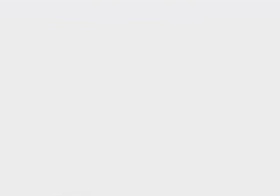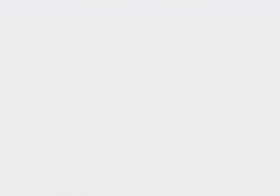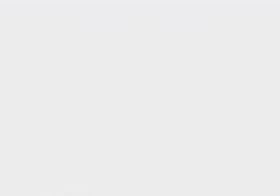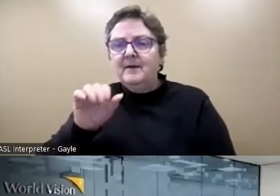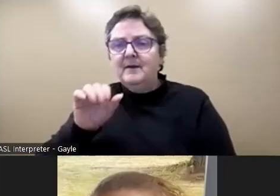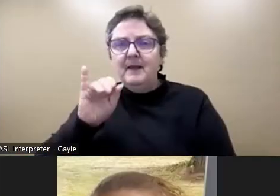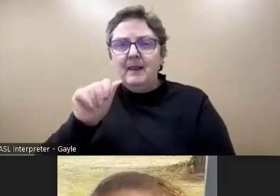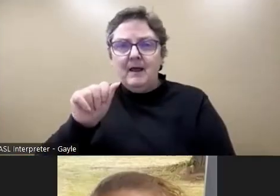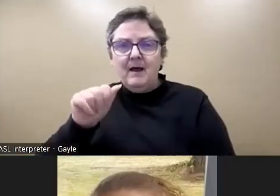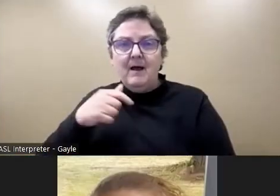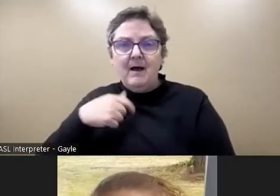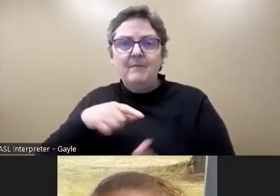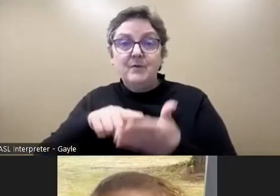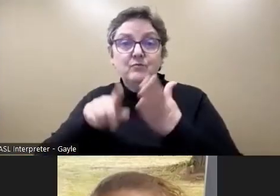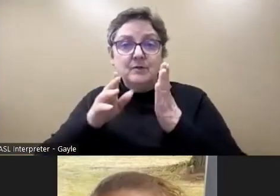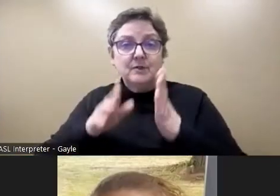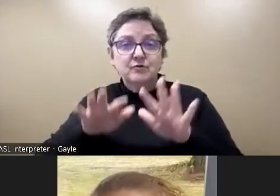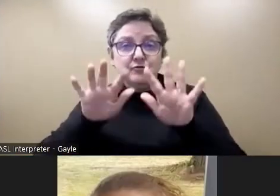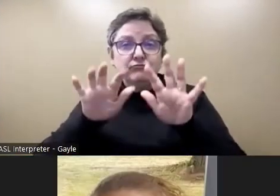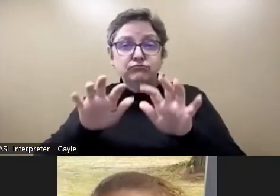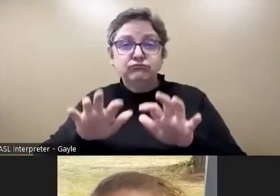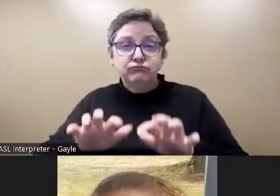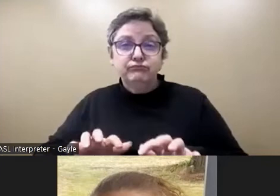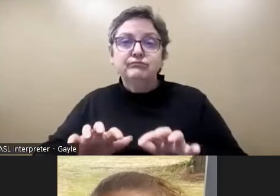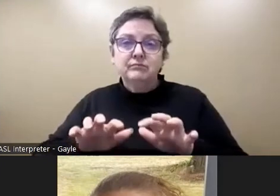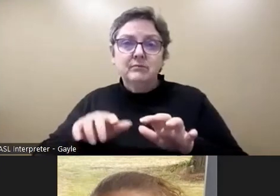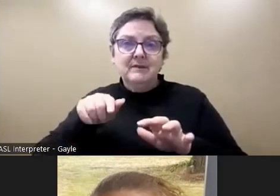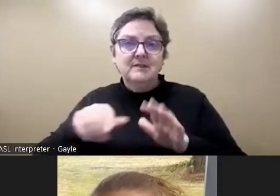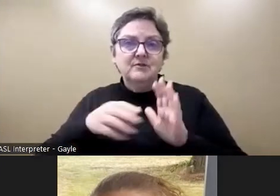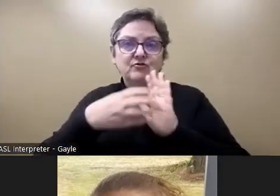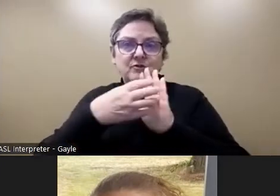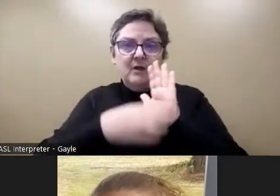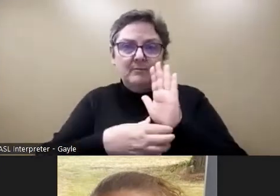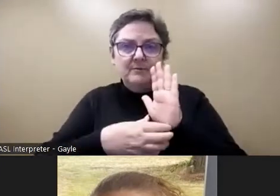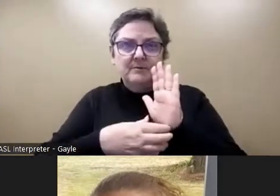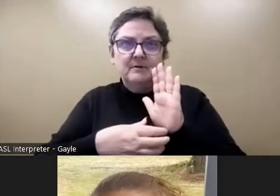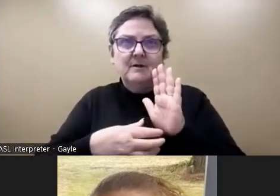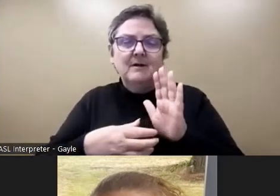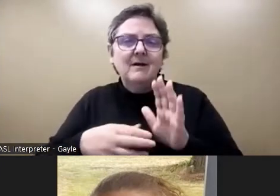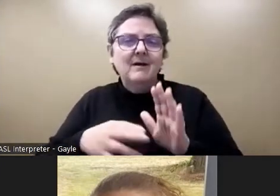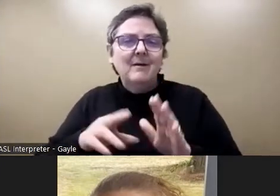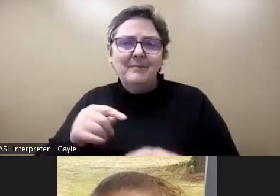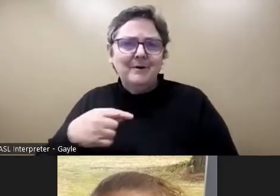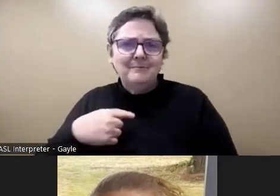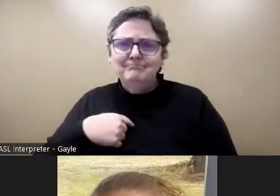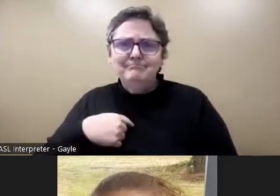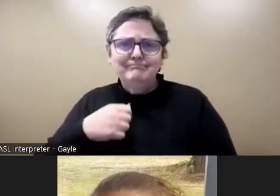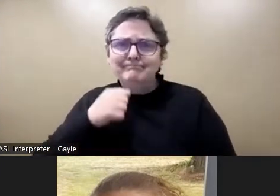the chapter on access content. But I'm not an expert on the topic and you guys are the experts.